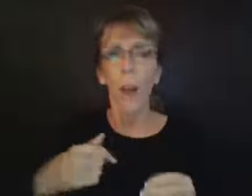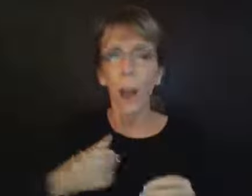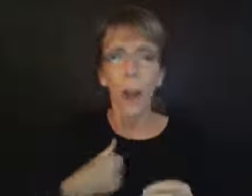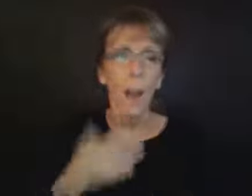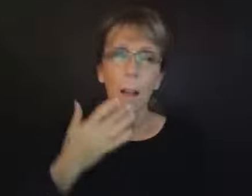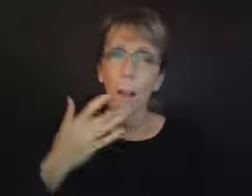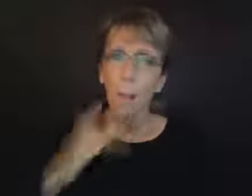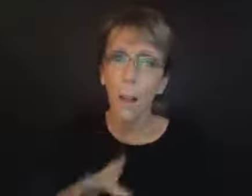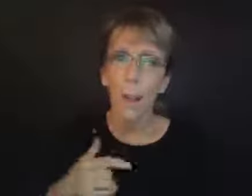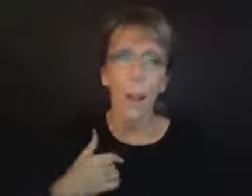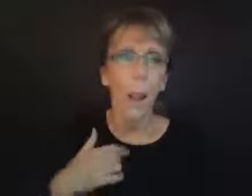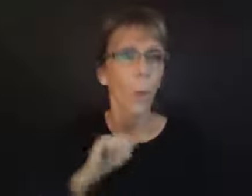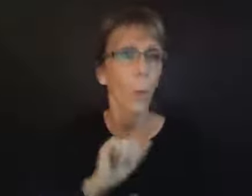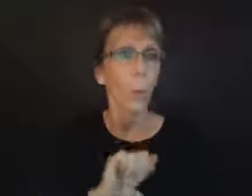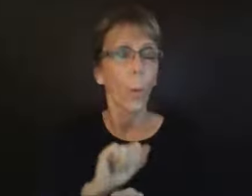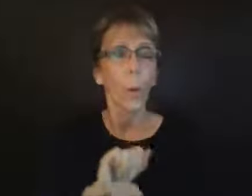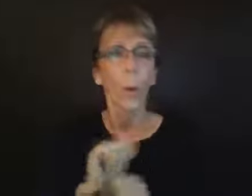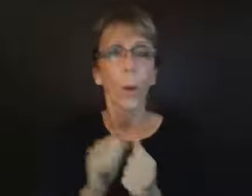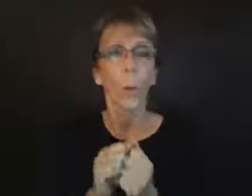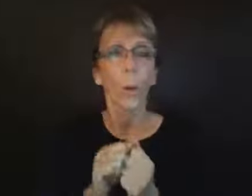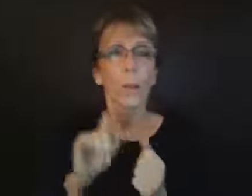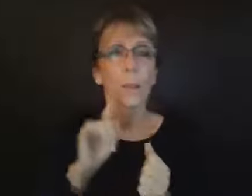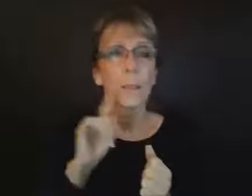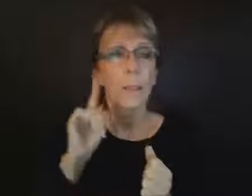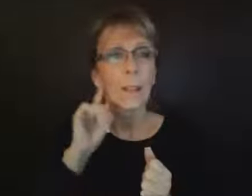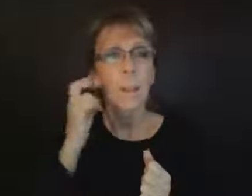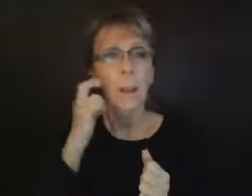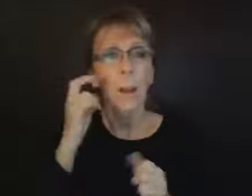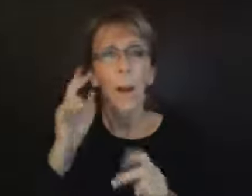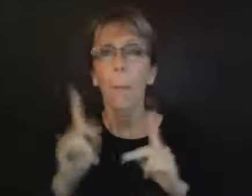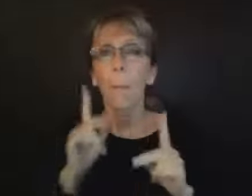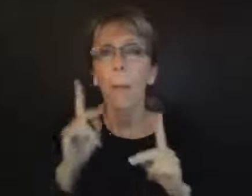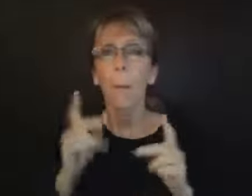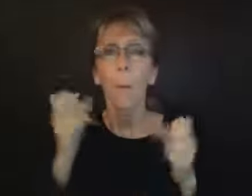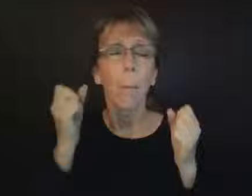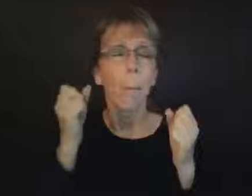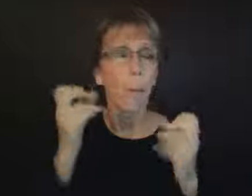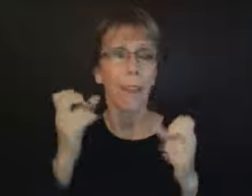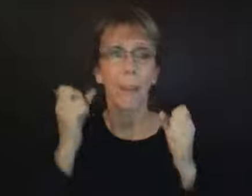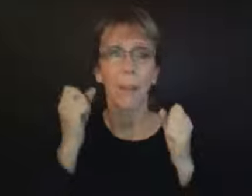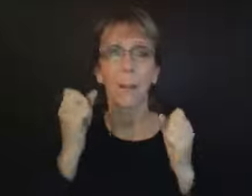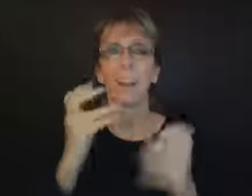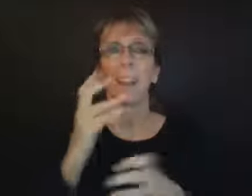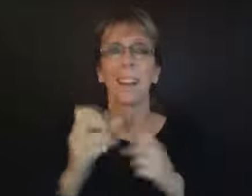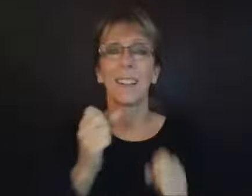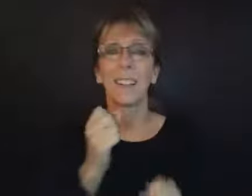I have been fortunate to work with deaf-blind people for many years.